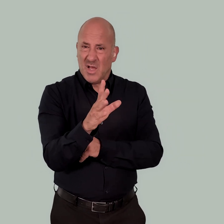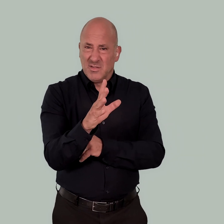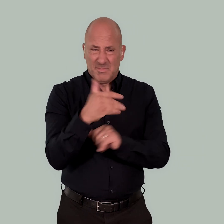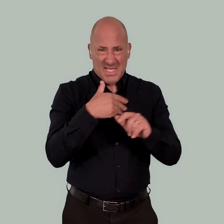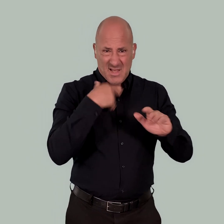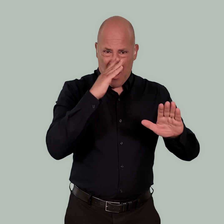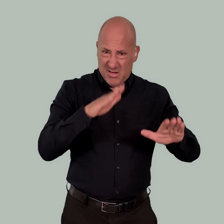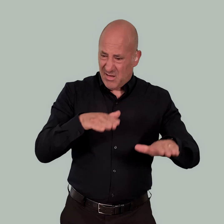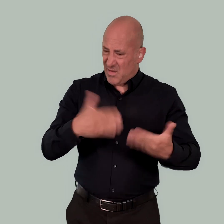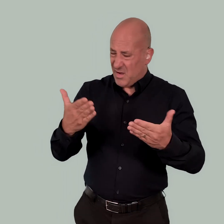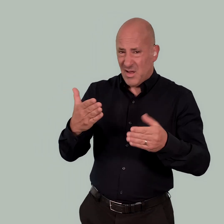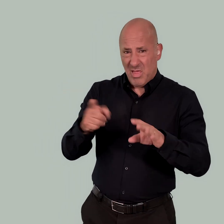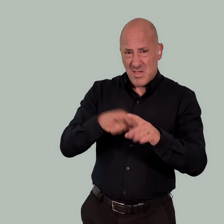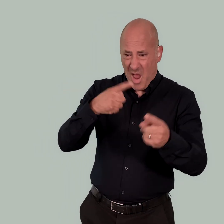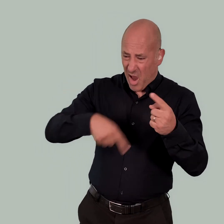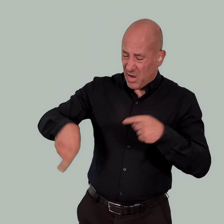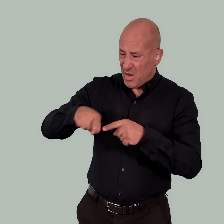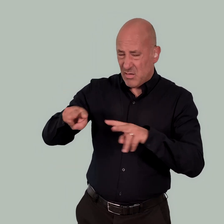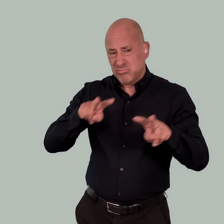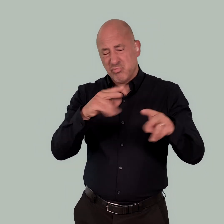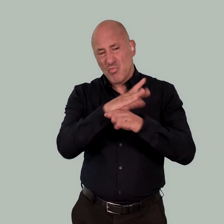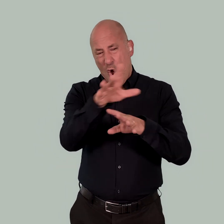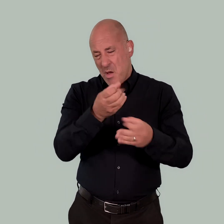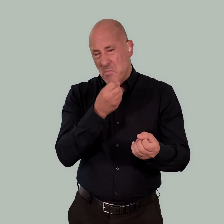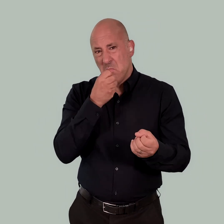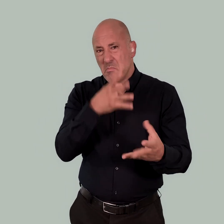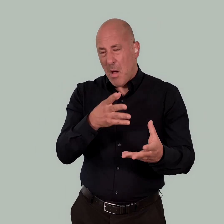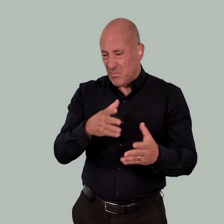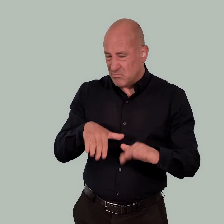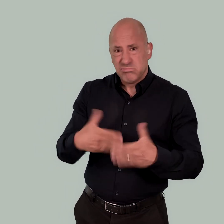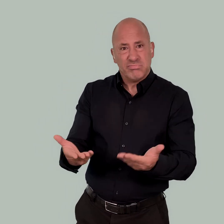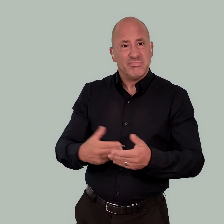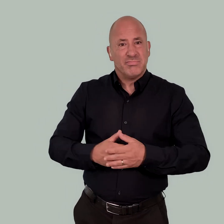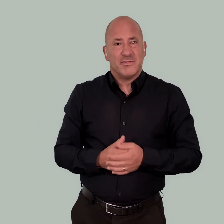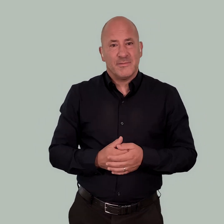And worthy of the generation it is supposed to serve.